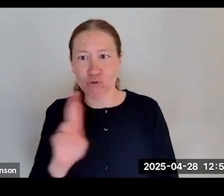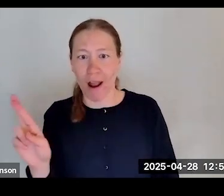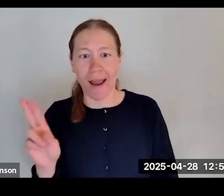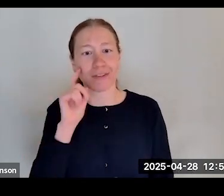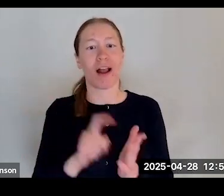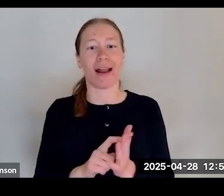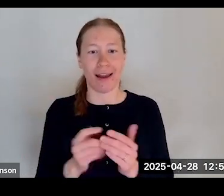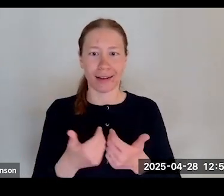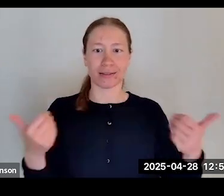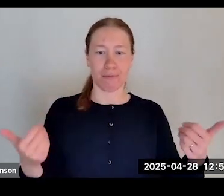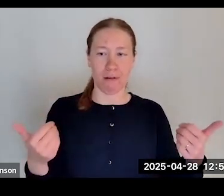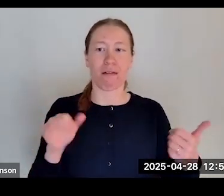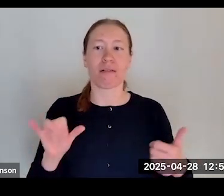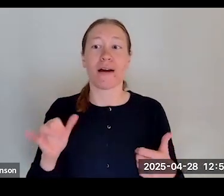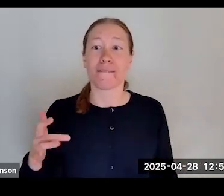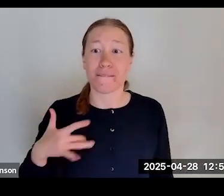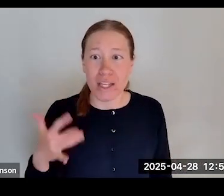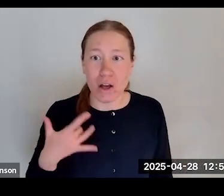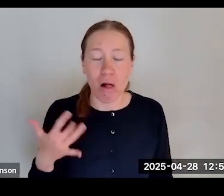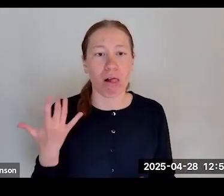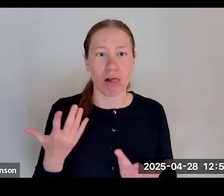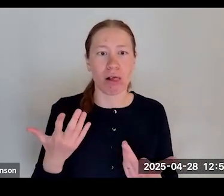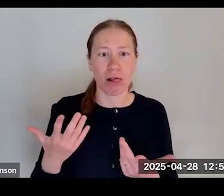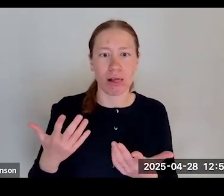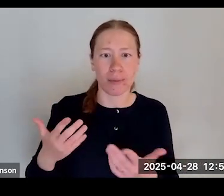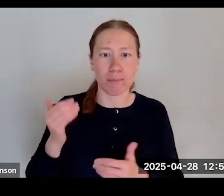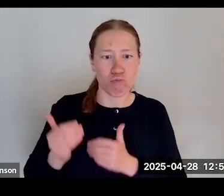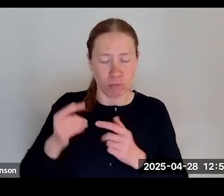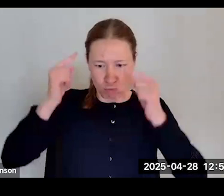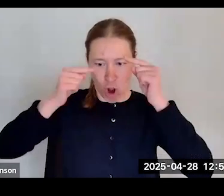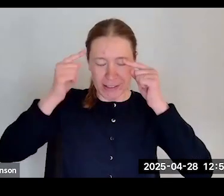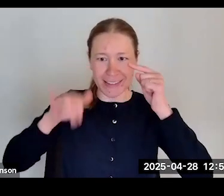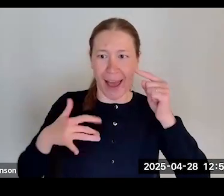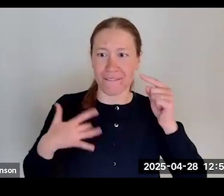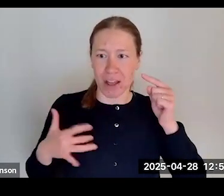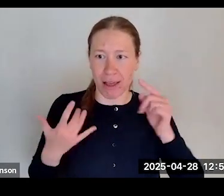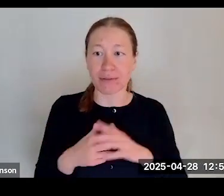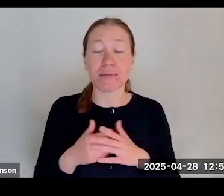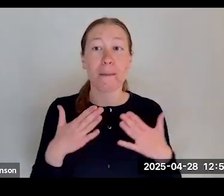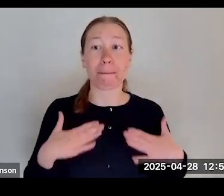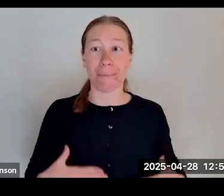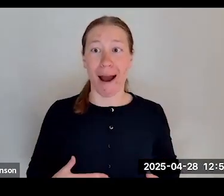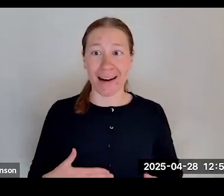to feel and process sensation, their body orientation, and then their ability to read.